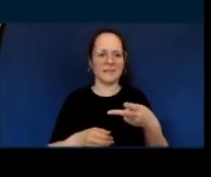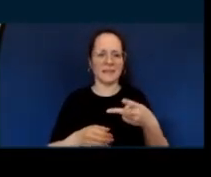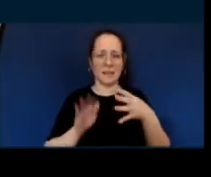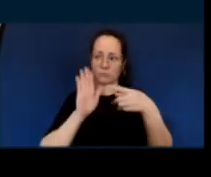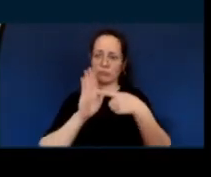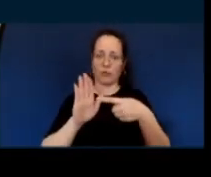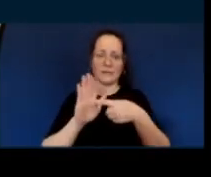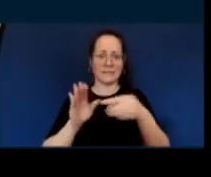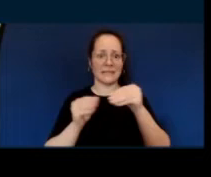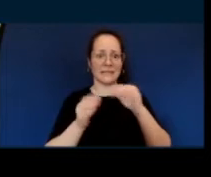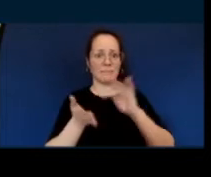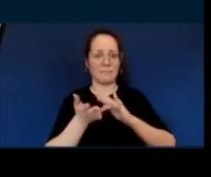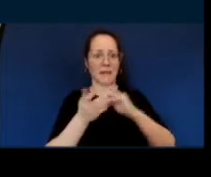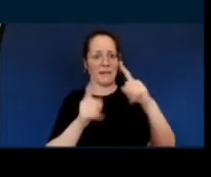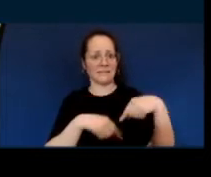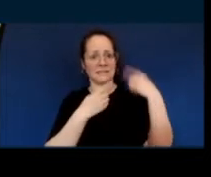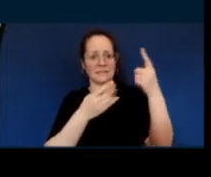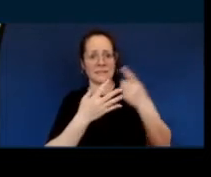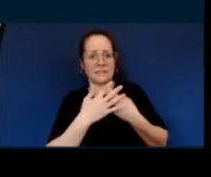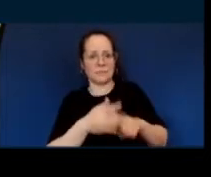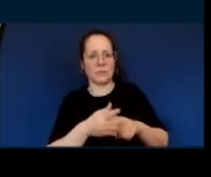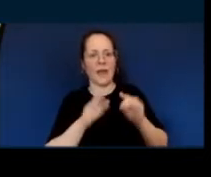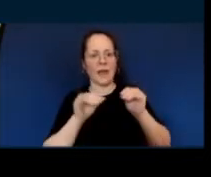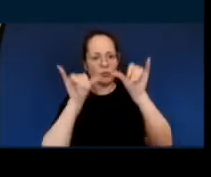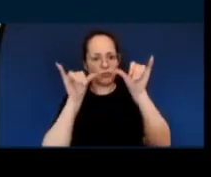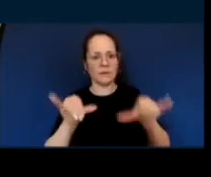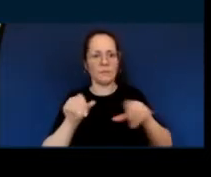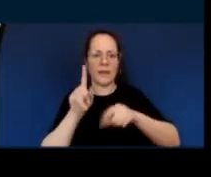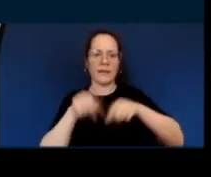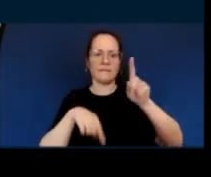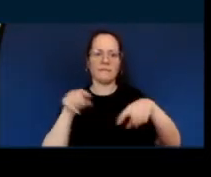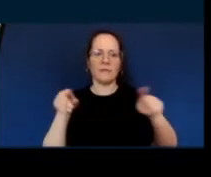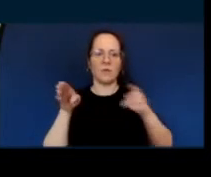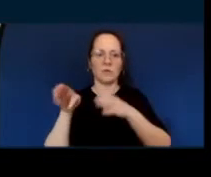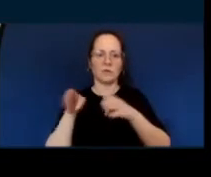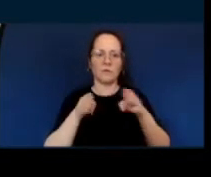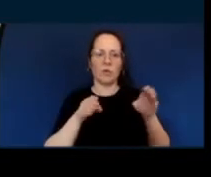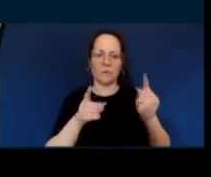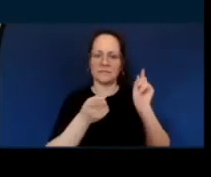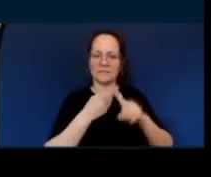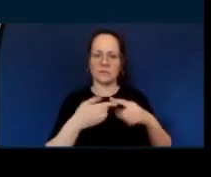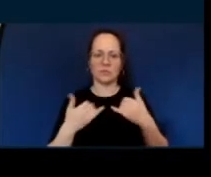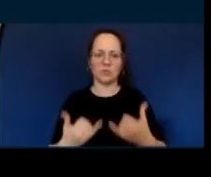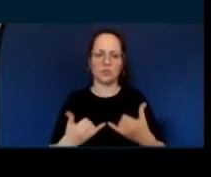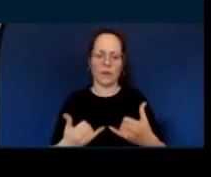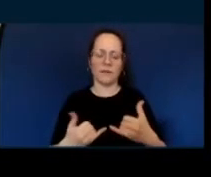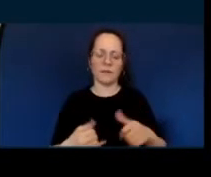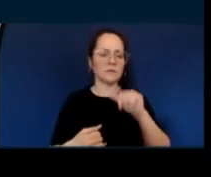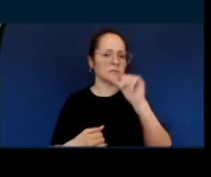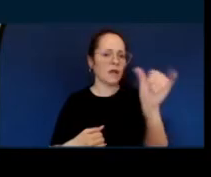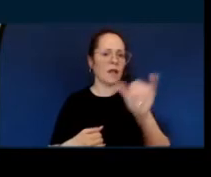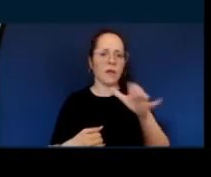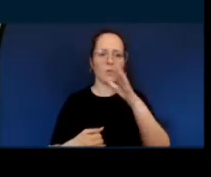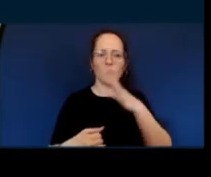BEGINNING AND REMAINS IN VARIOUS FORMS TODAY. IT'S NOT THAT WOMENS BODIES WEREN'T DISSECTED, THEY WERE,